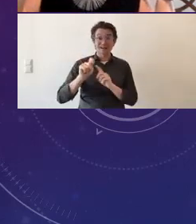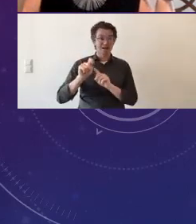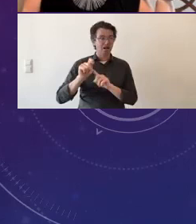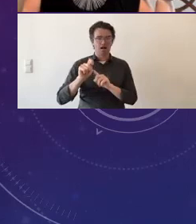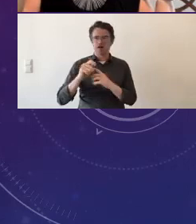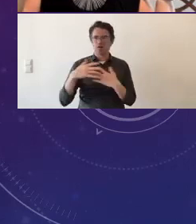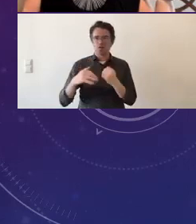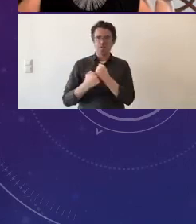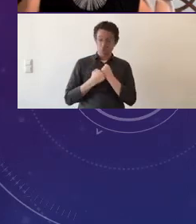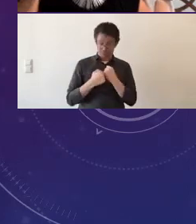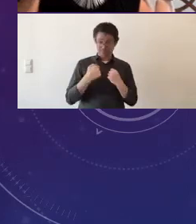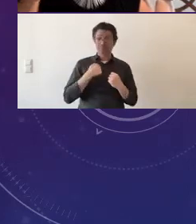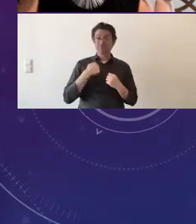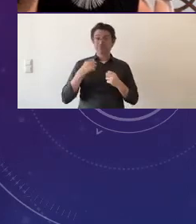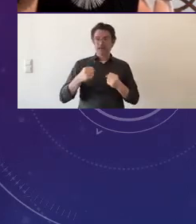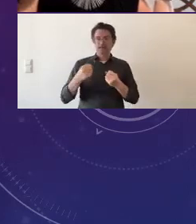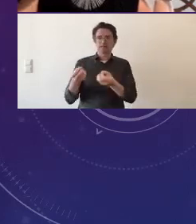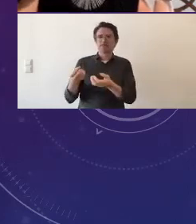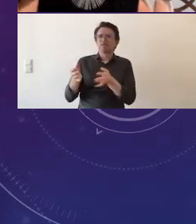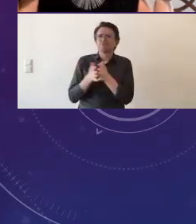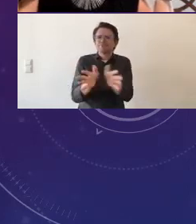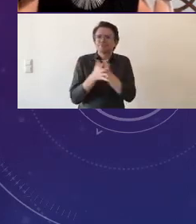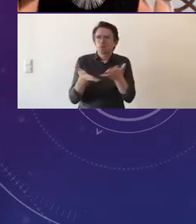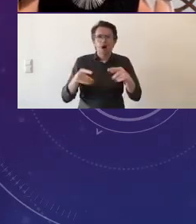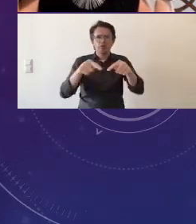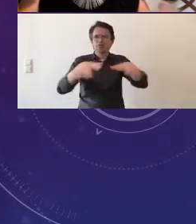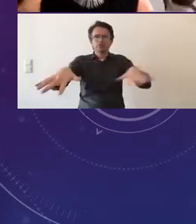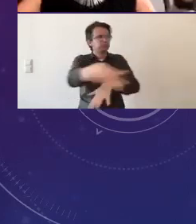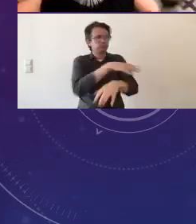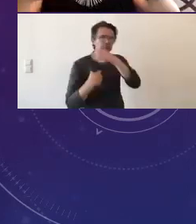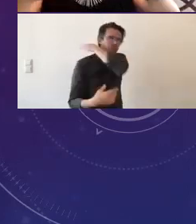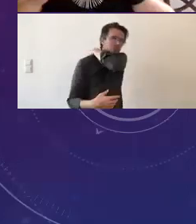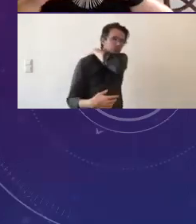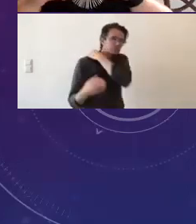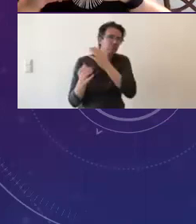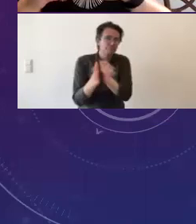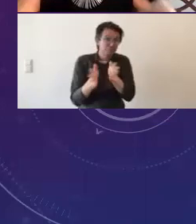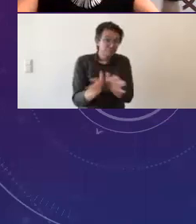for now they could pinch my shoulder without me having to touch them so it